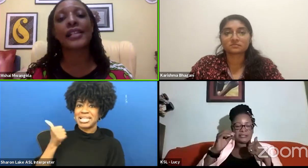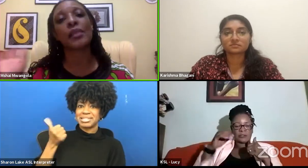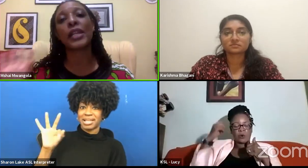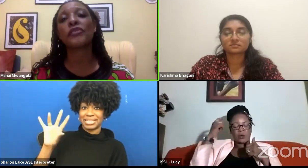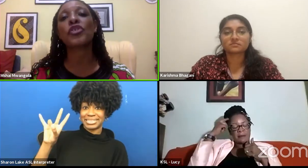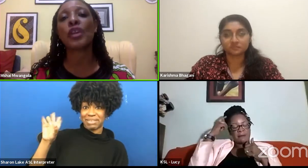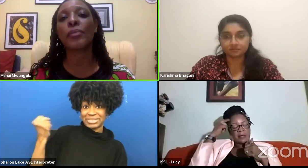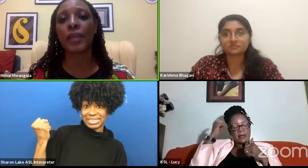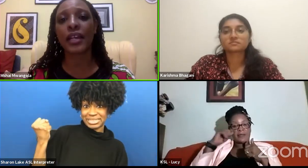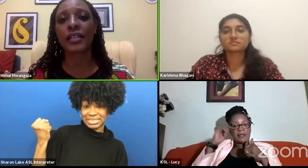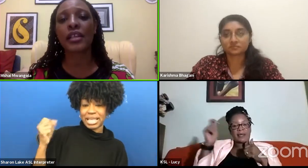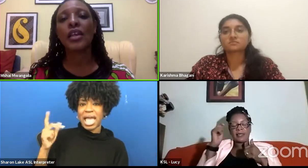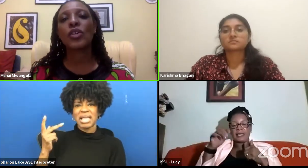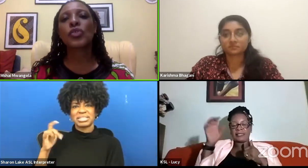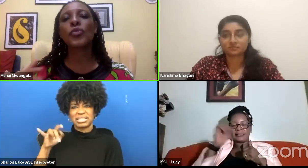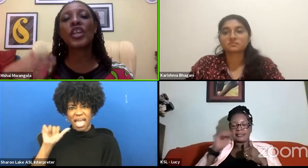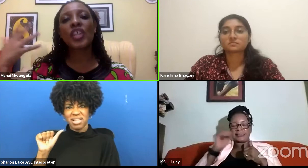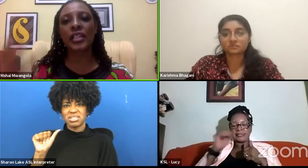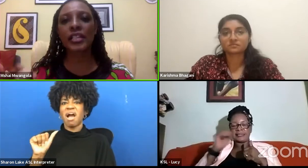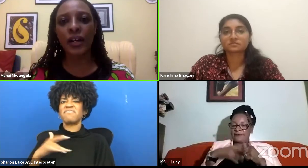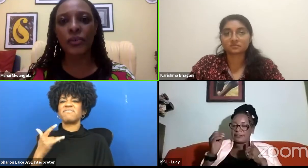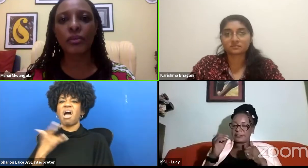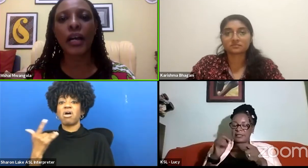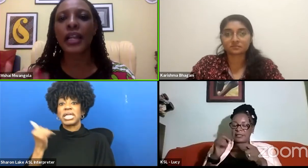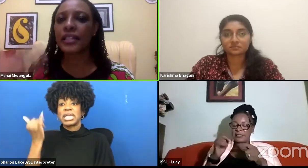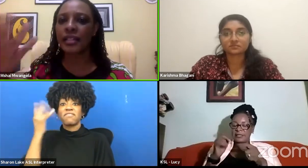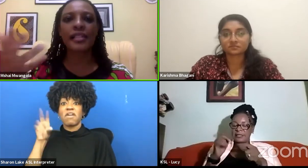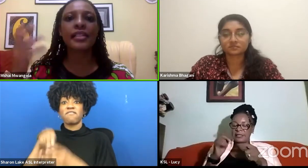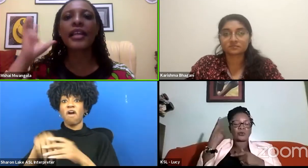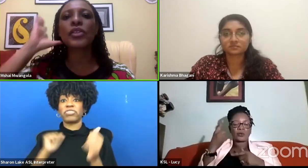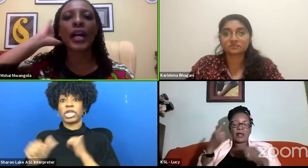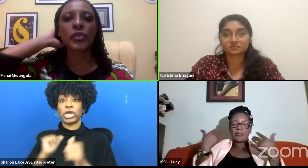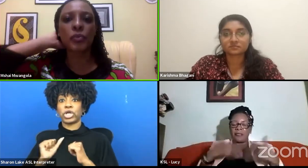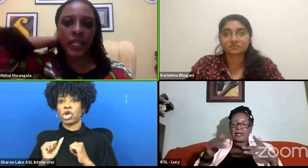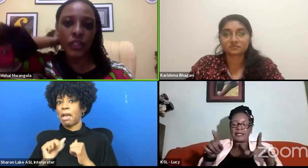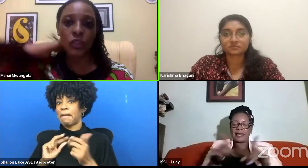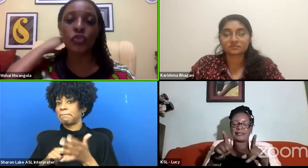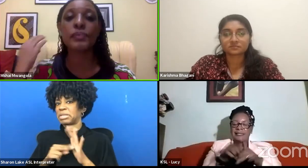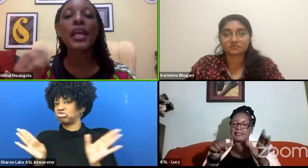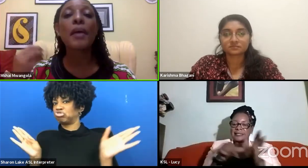as a place for troublemakers so they shut down, and as I said, you had to bring in your scripts